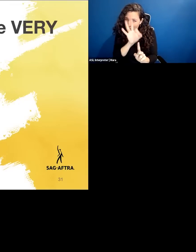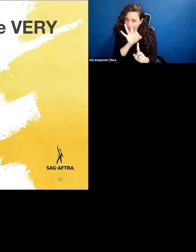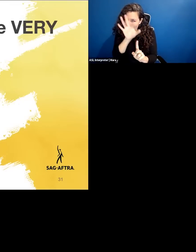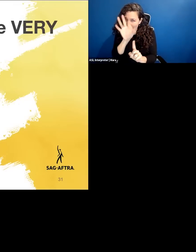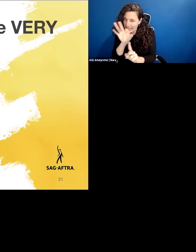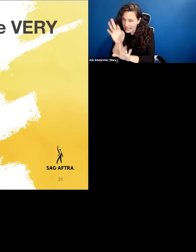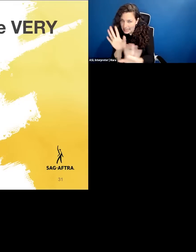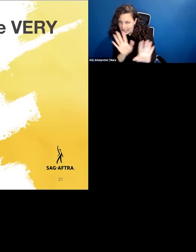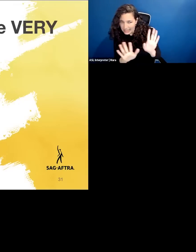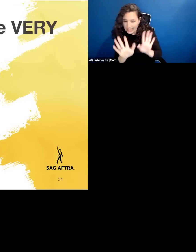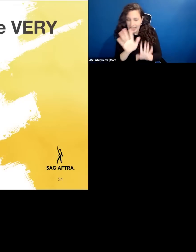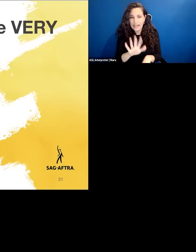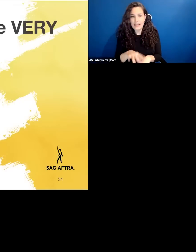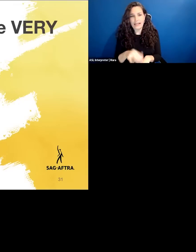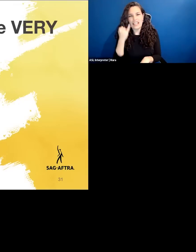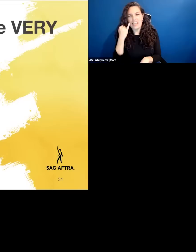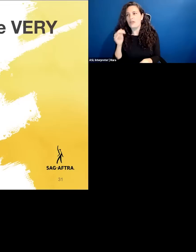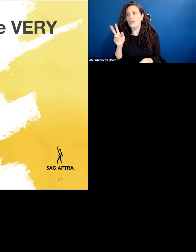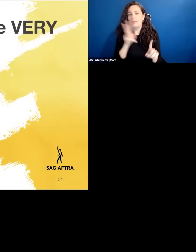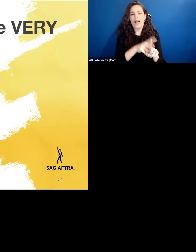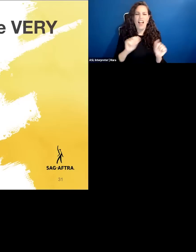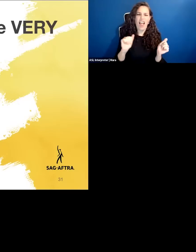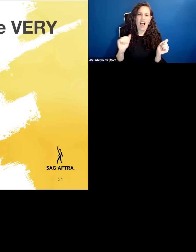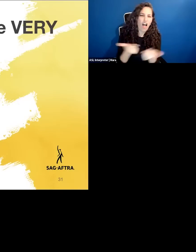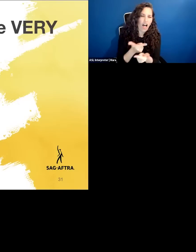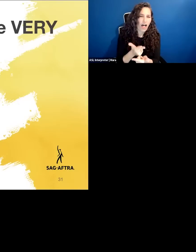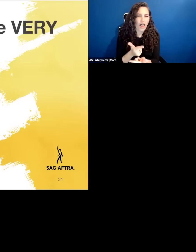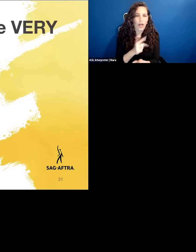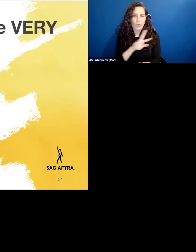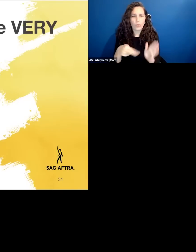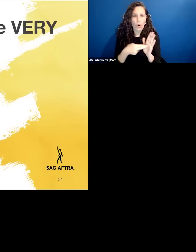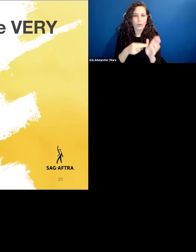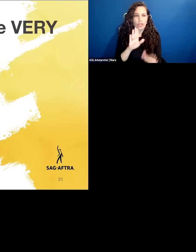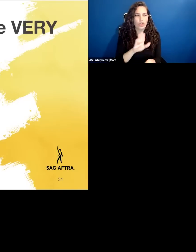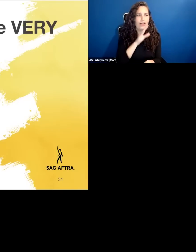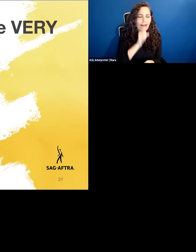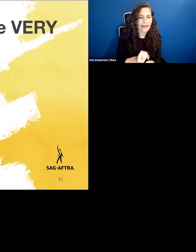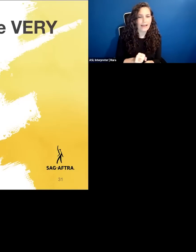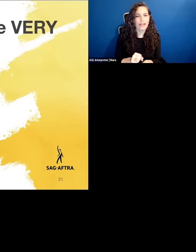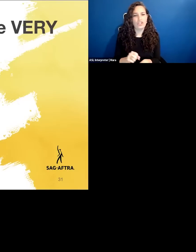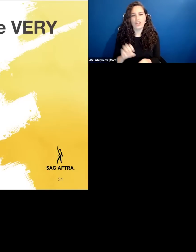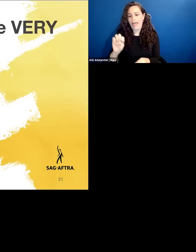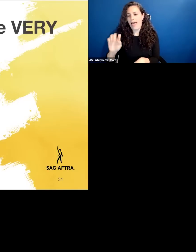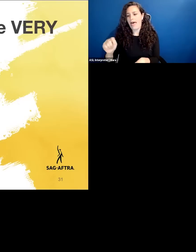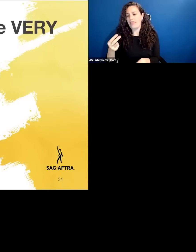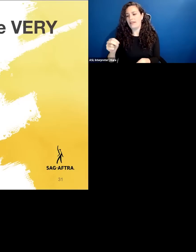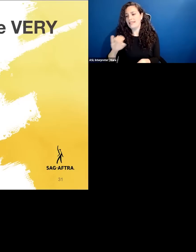that's in your age and ethnicity and category, then it feels like "The Boy Who Cried Wolf".